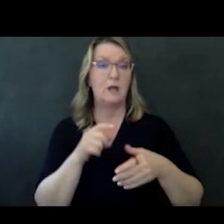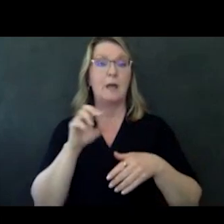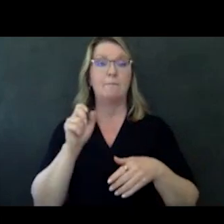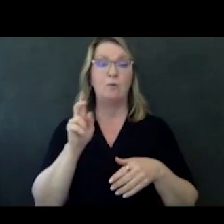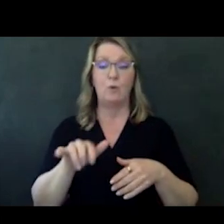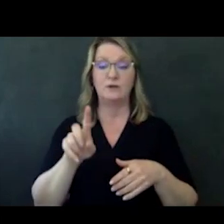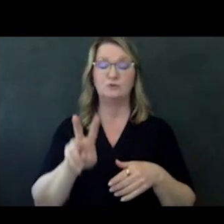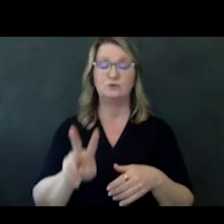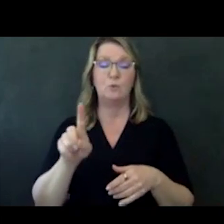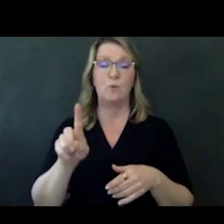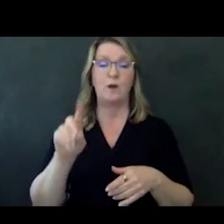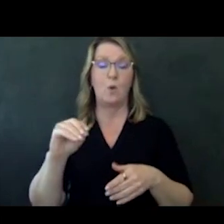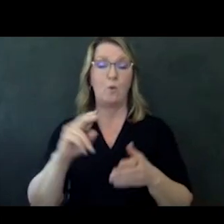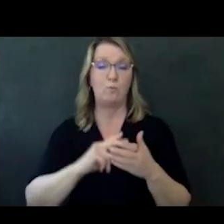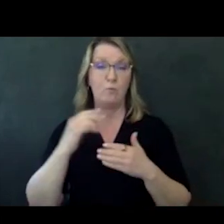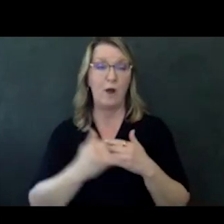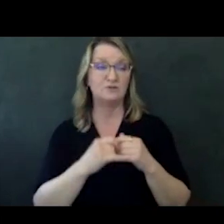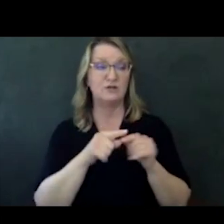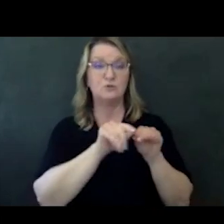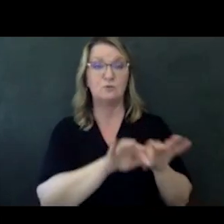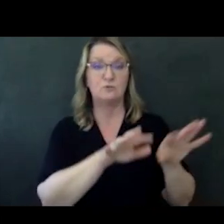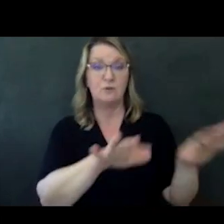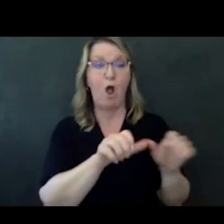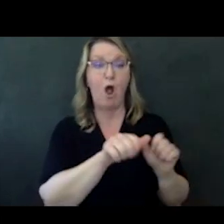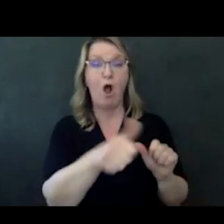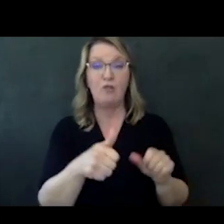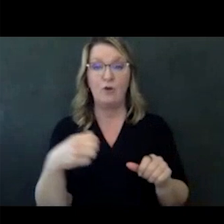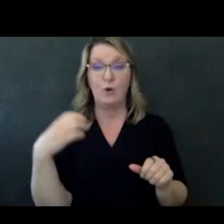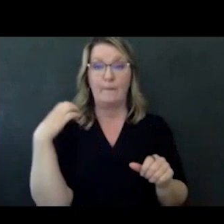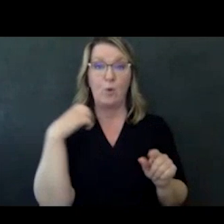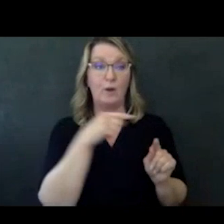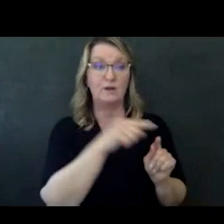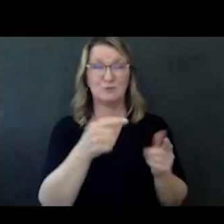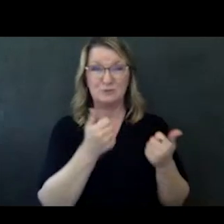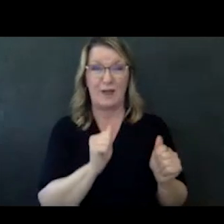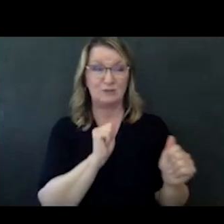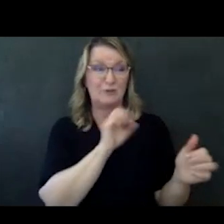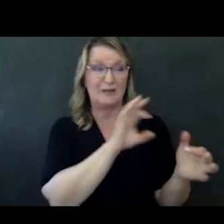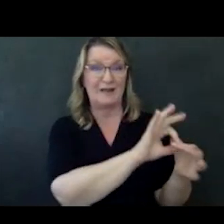210 project to several area employers, companies we tried to connect with through our university